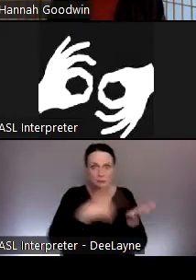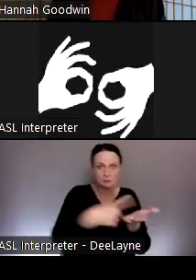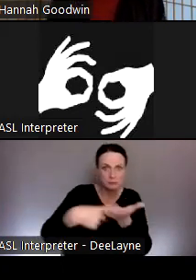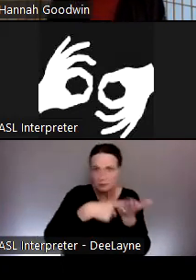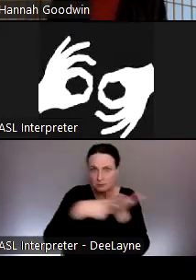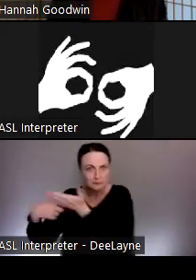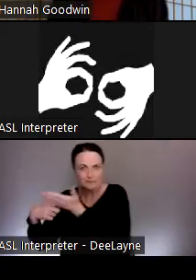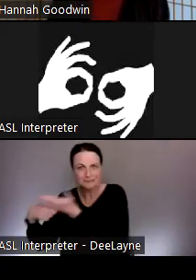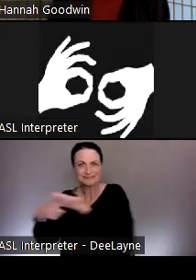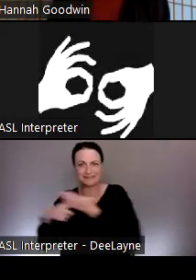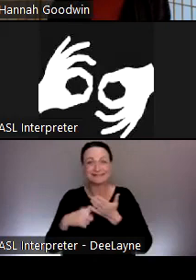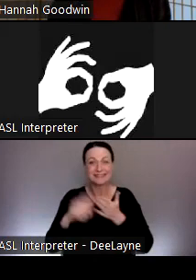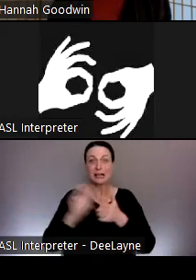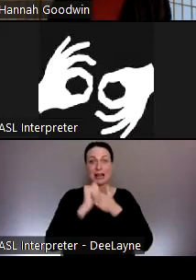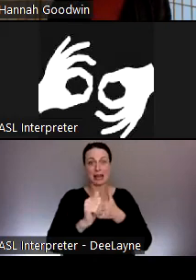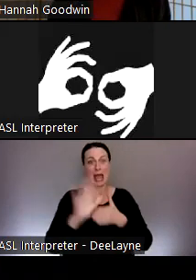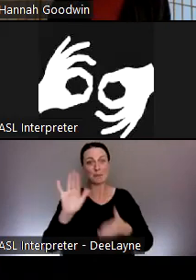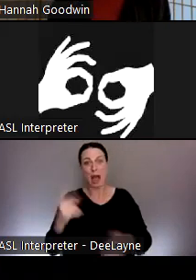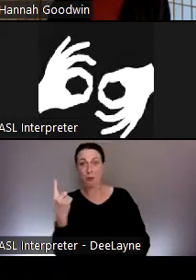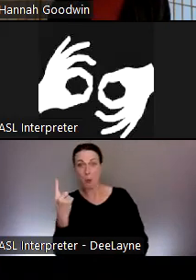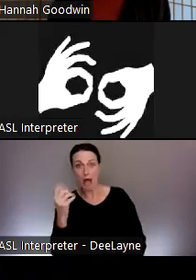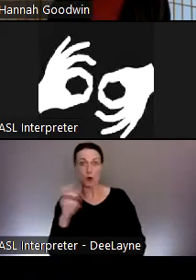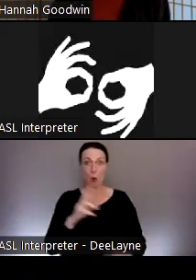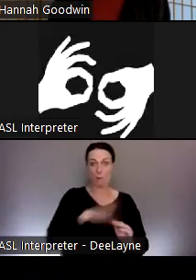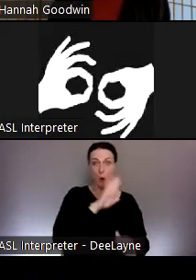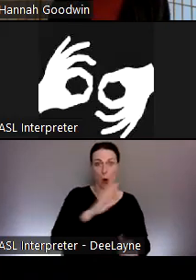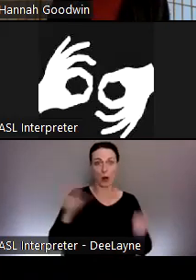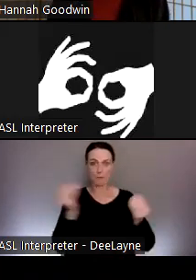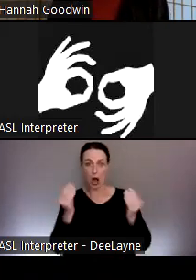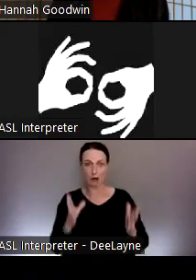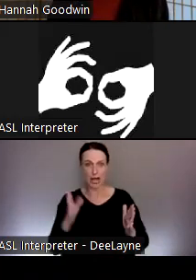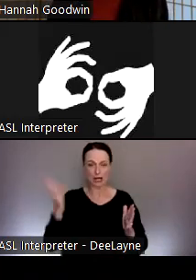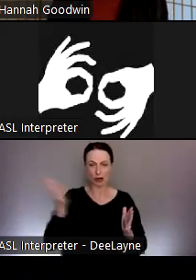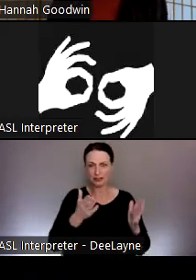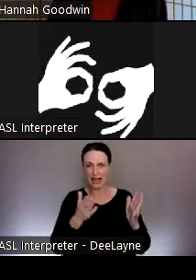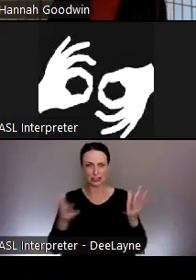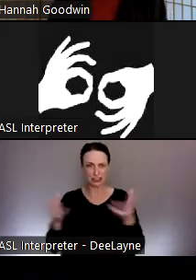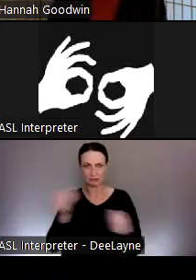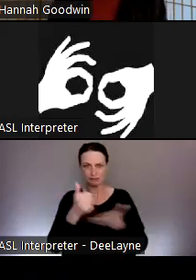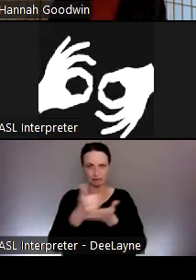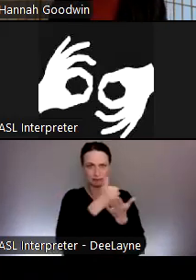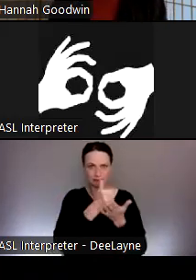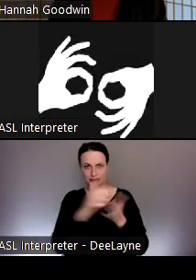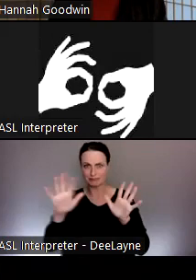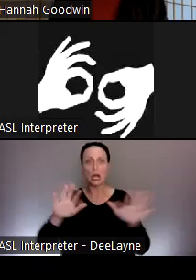and they are led by one or more moderators slash facilitators who introduce the topic